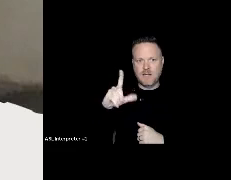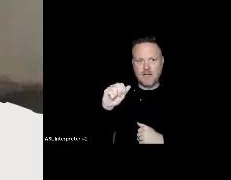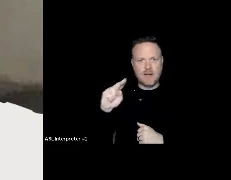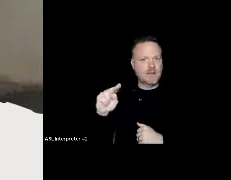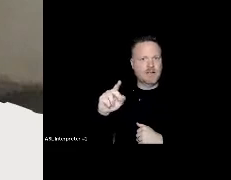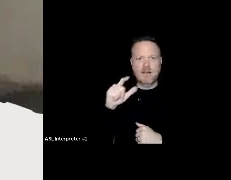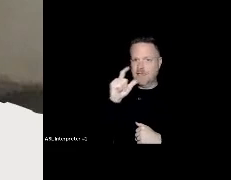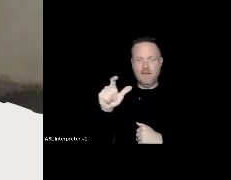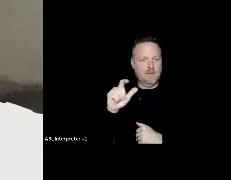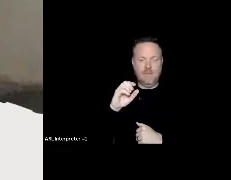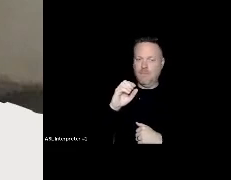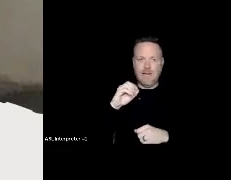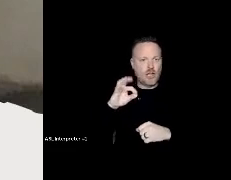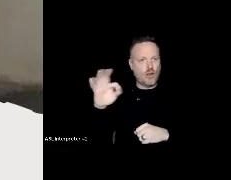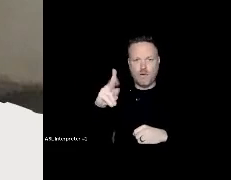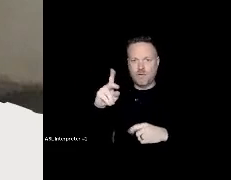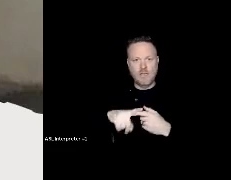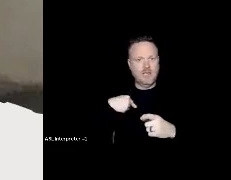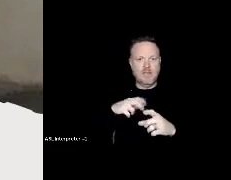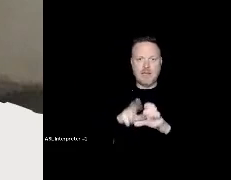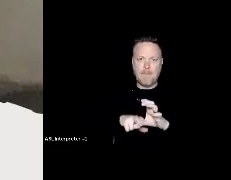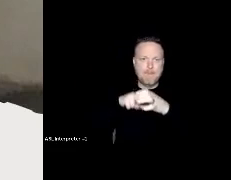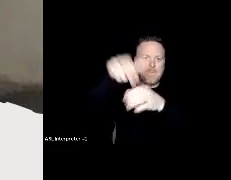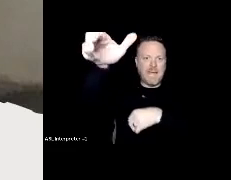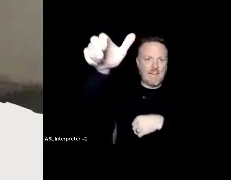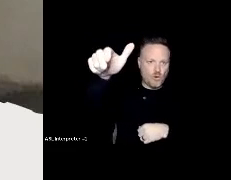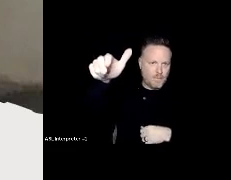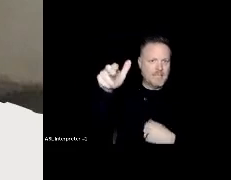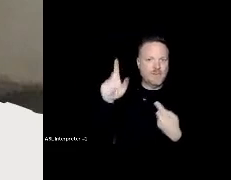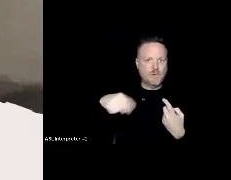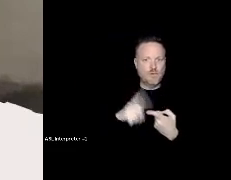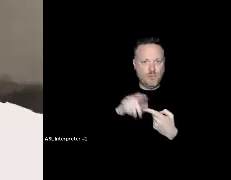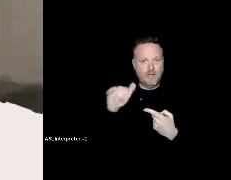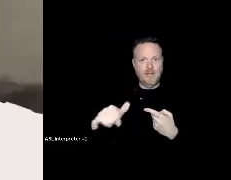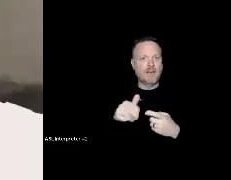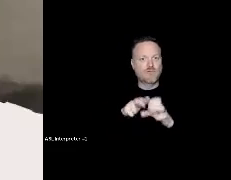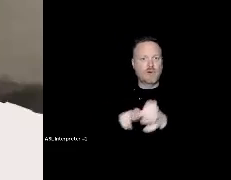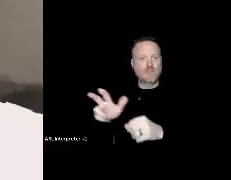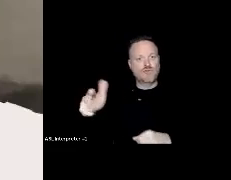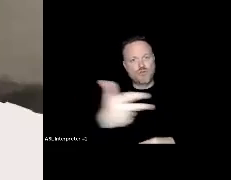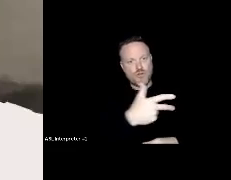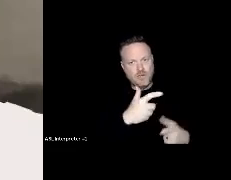ride. He got catapulted when the ride made a turn. He was sitting in the wrong seat.